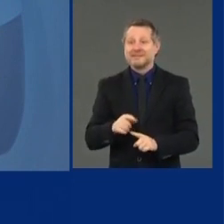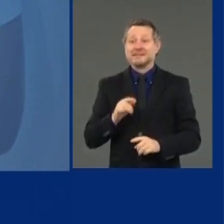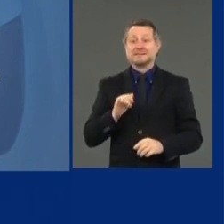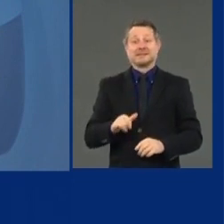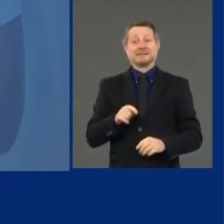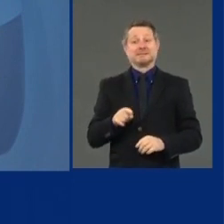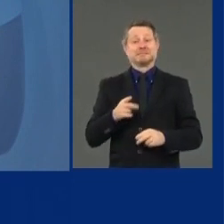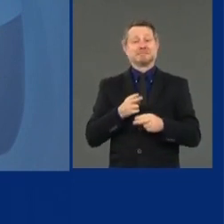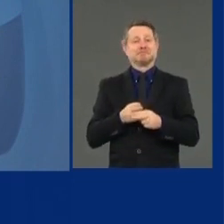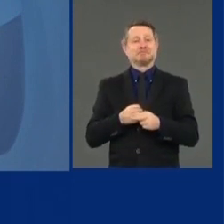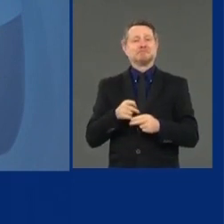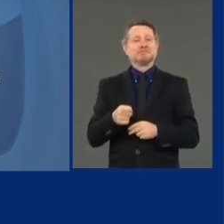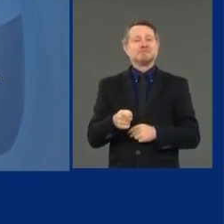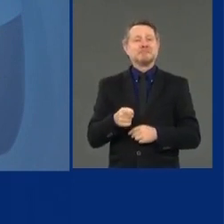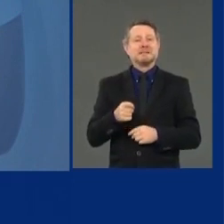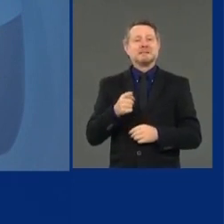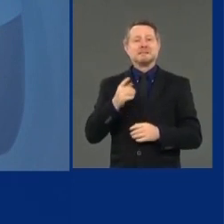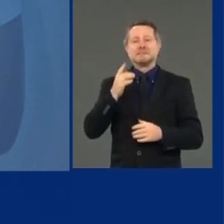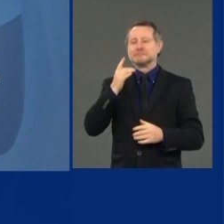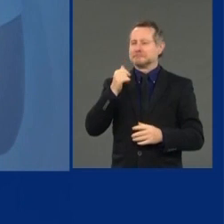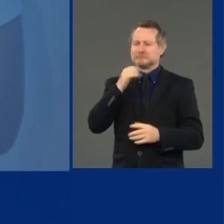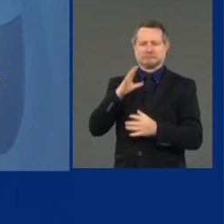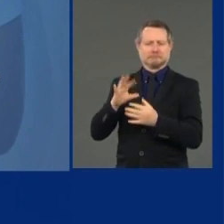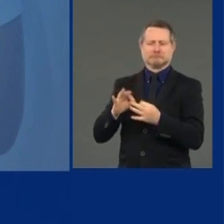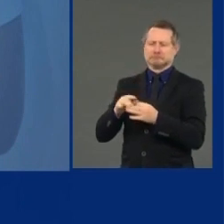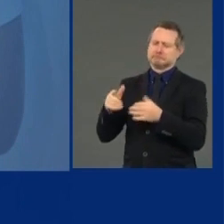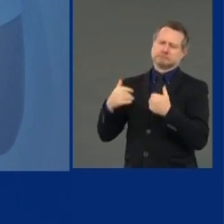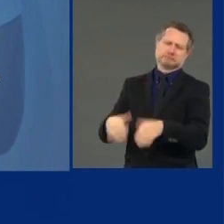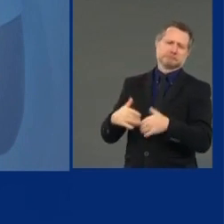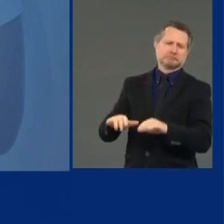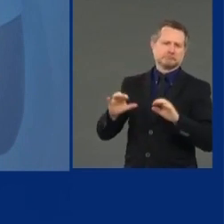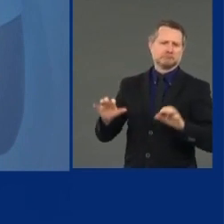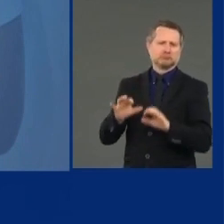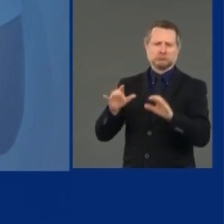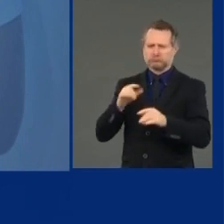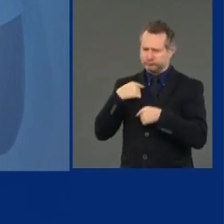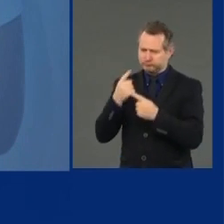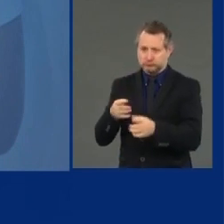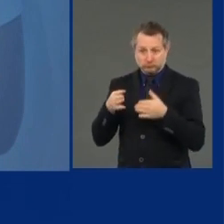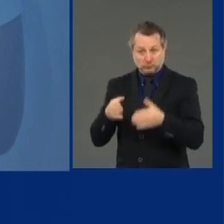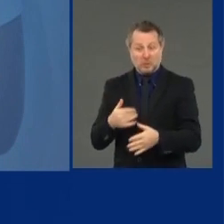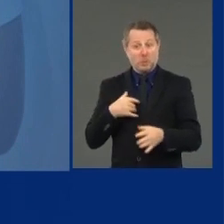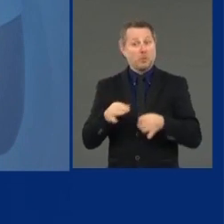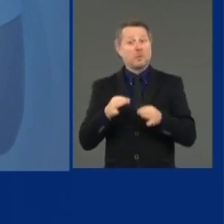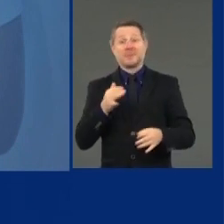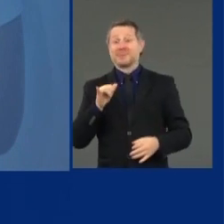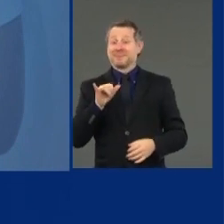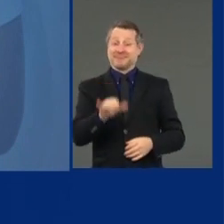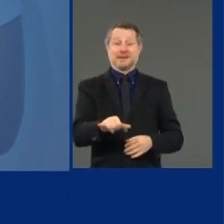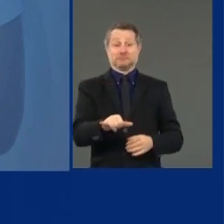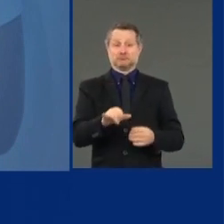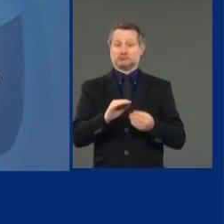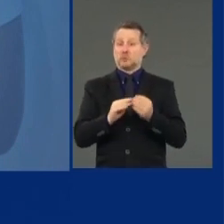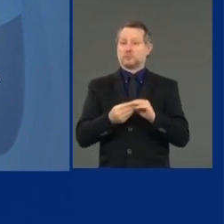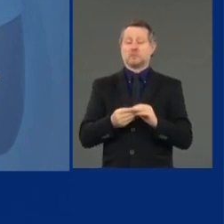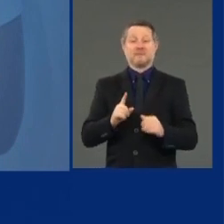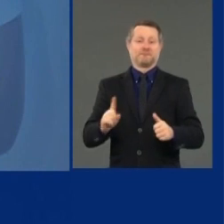COVID-RELATED CHILD ILLNESS. MS. RUSSO HAS DONE GREAT WORK ON THIS.